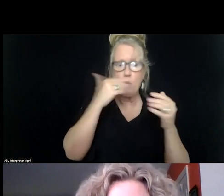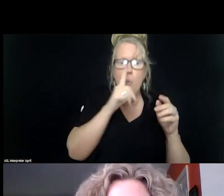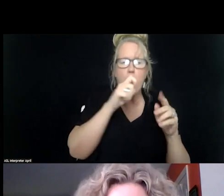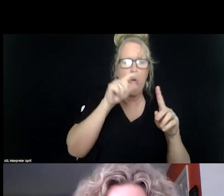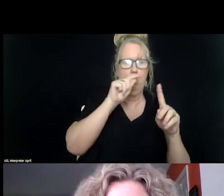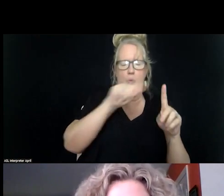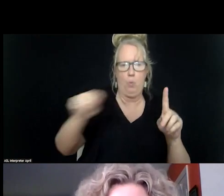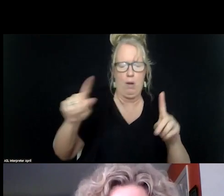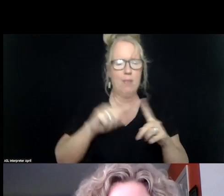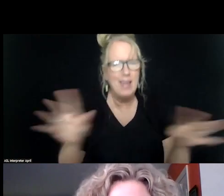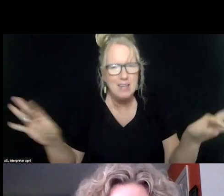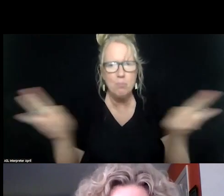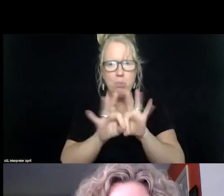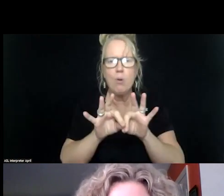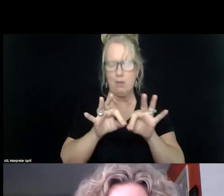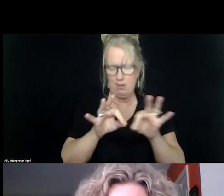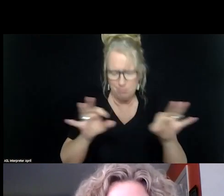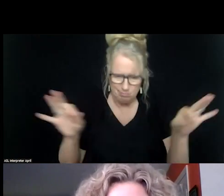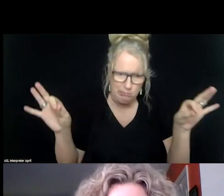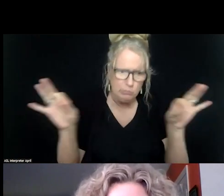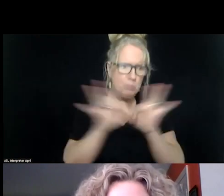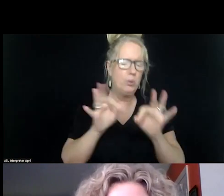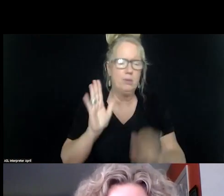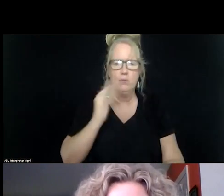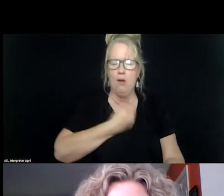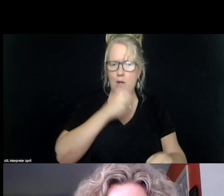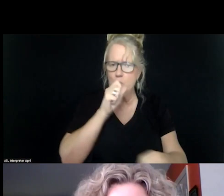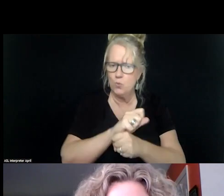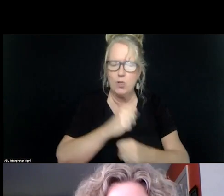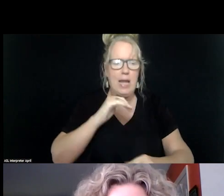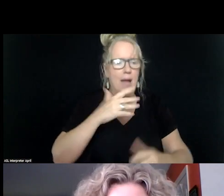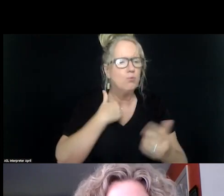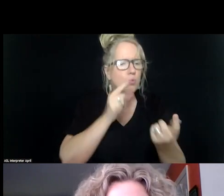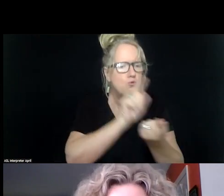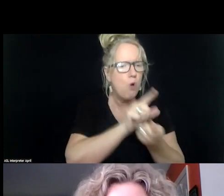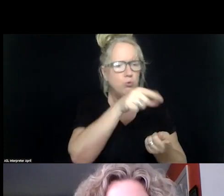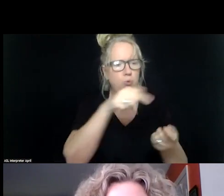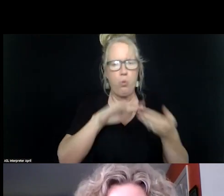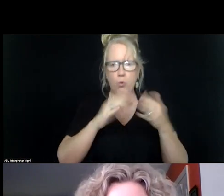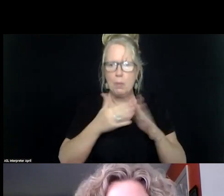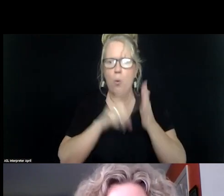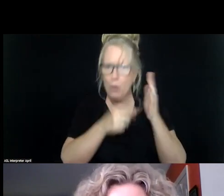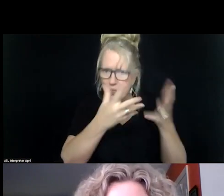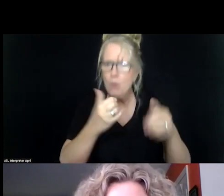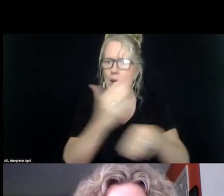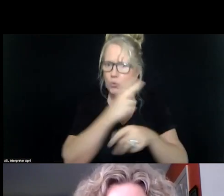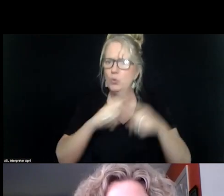THAT IS THE IMPORTANCE OF THIS WORK. WE HAVE TO MEET COMMUNITIES WITH WHERE THEY ARE AND LET THEM LEAD.